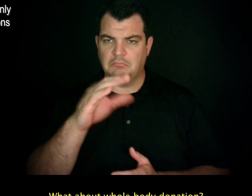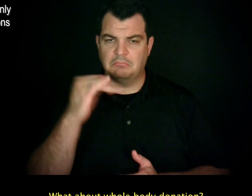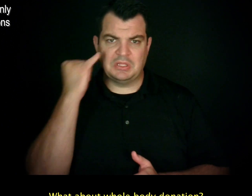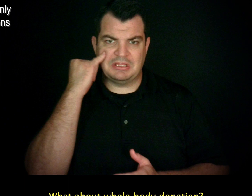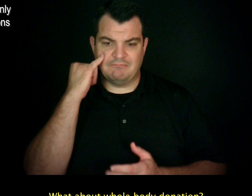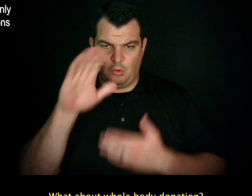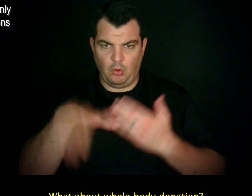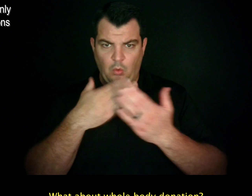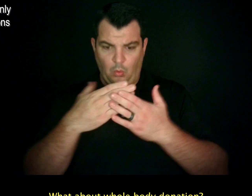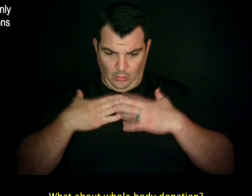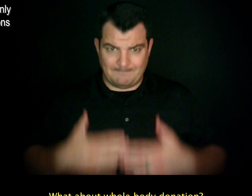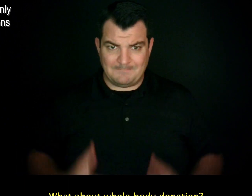What about whole body donation?